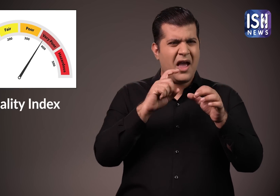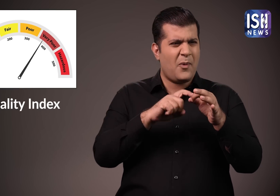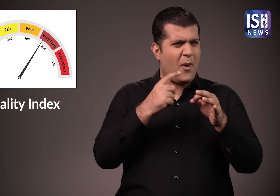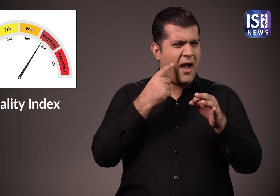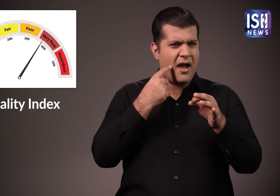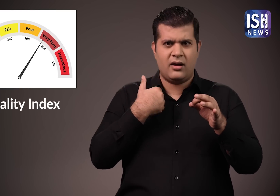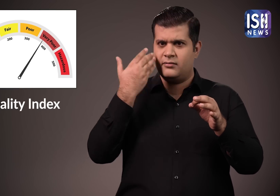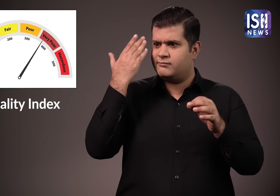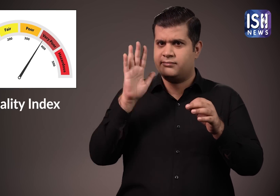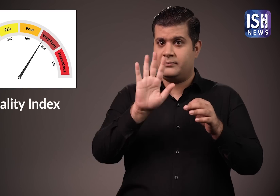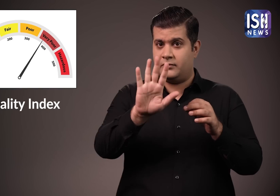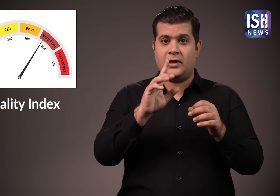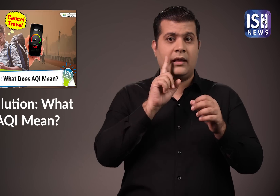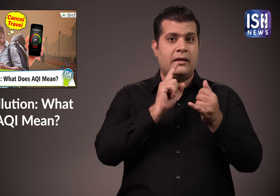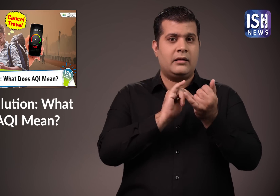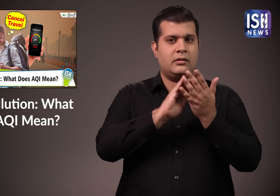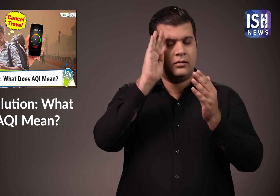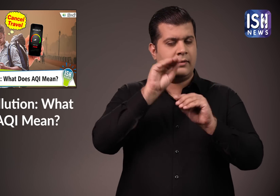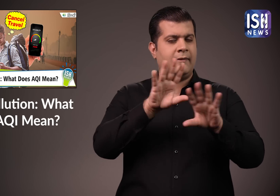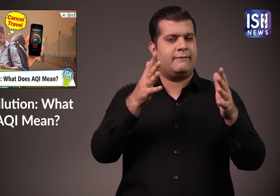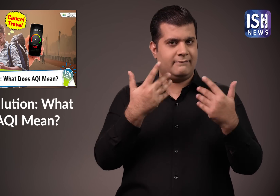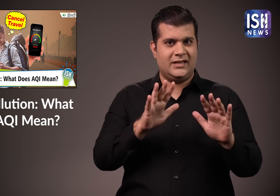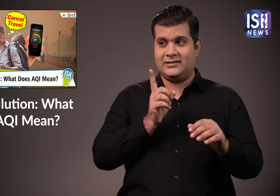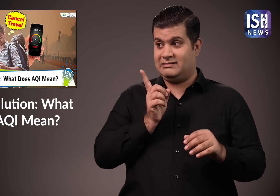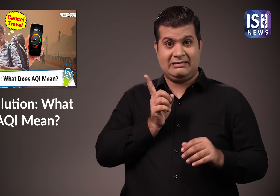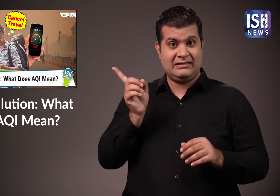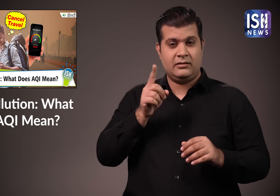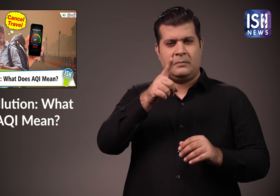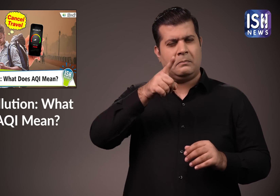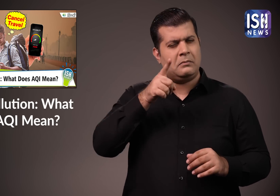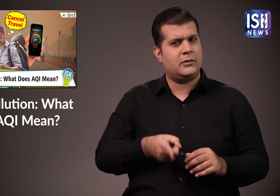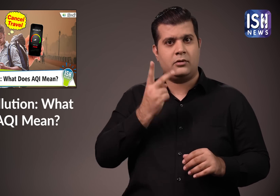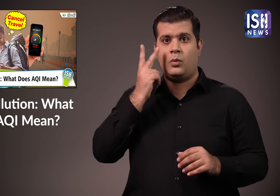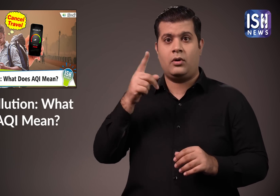If you aren't aware about AQI, then you must watch the video that ISH News had released.